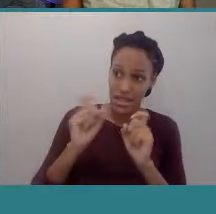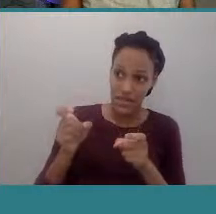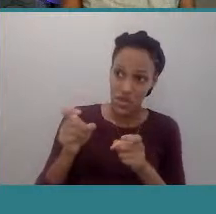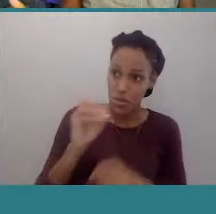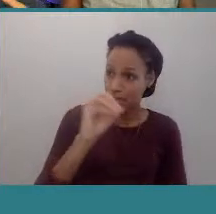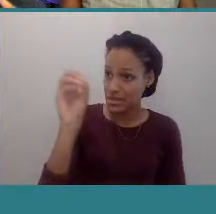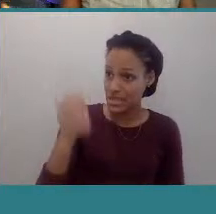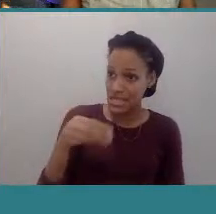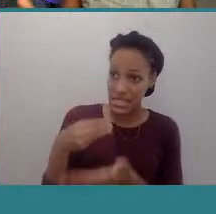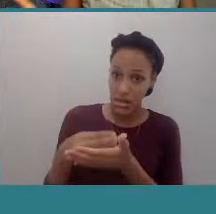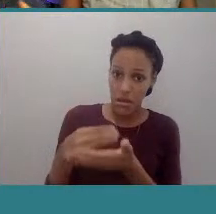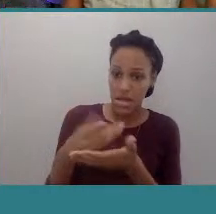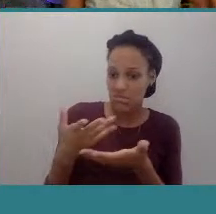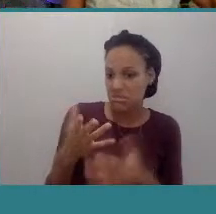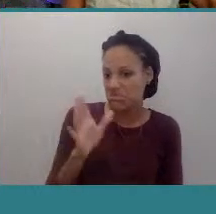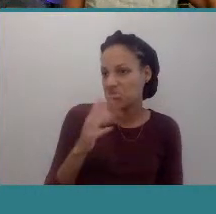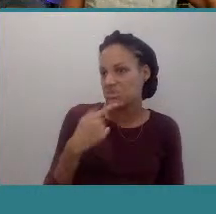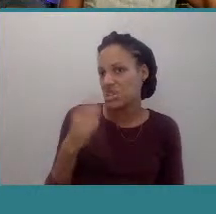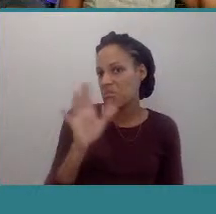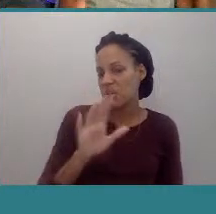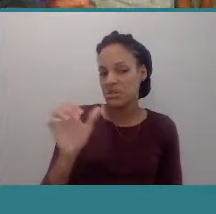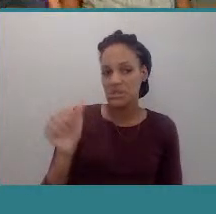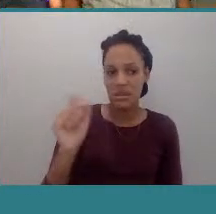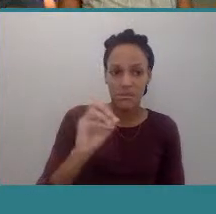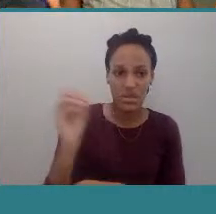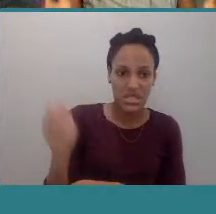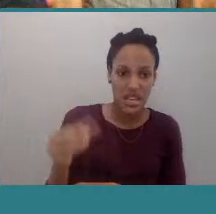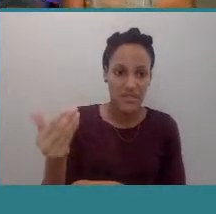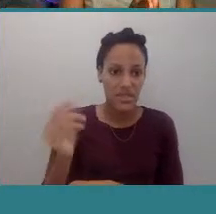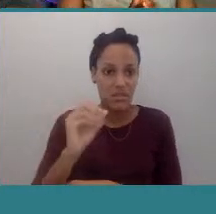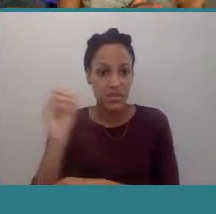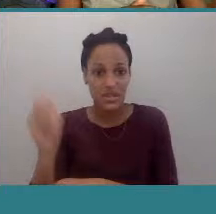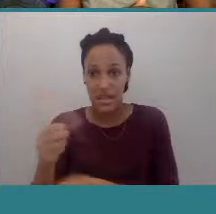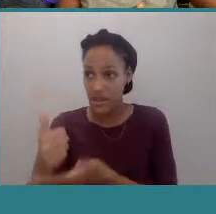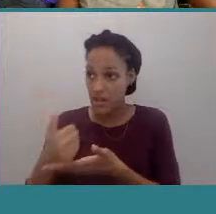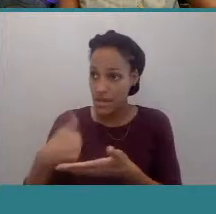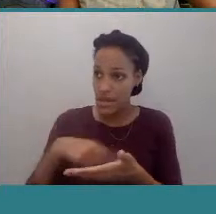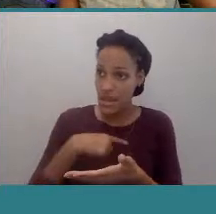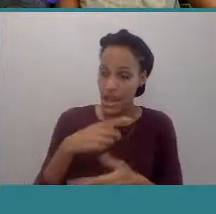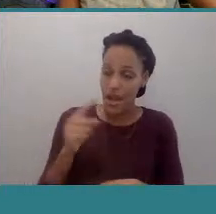So for me, I'm in Philadelphia. And I asked. I was at a restaurant the other